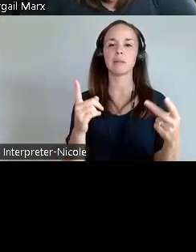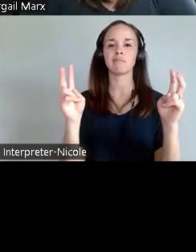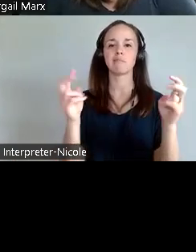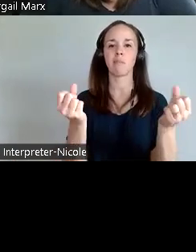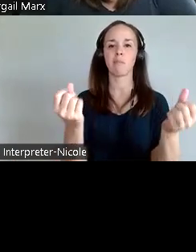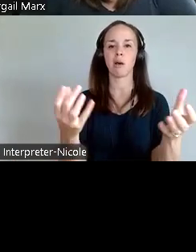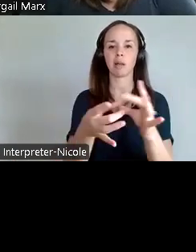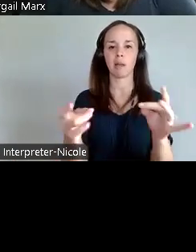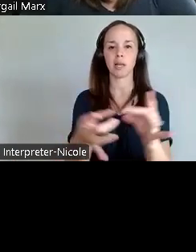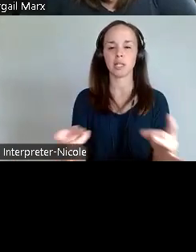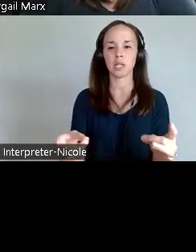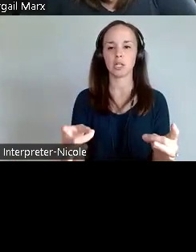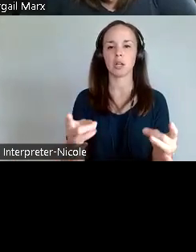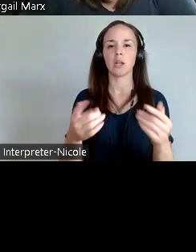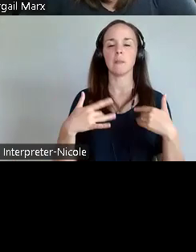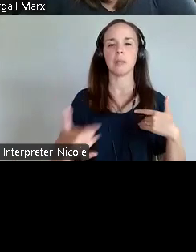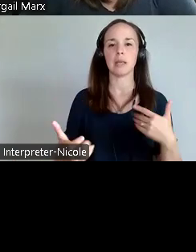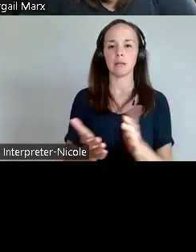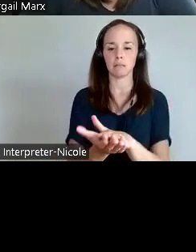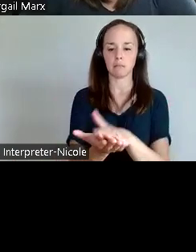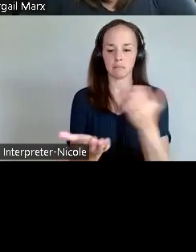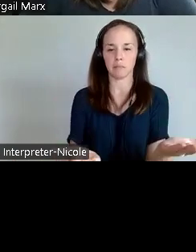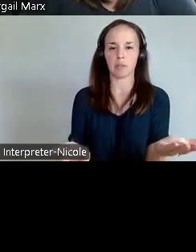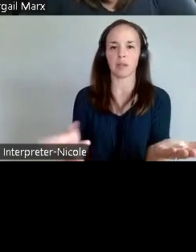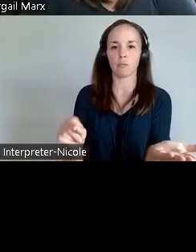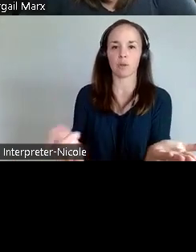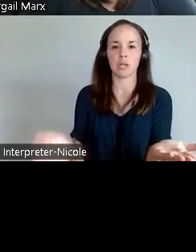have printed overlays usually and have recorded speech on them.